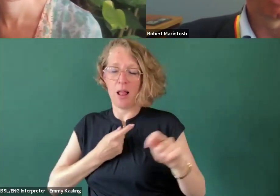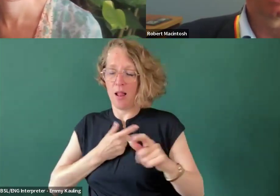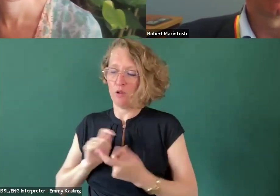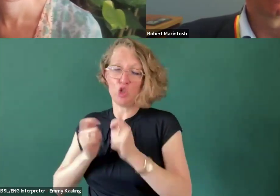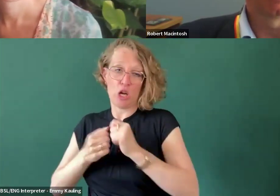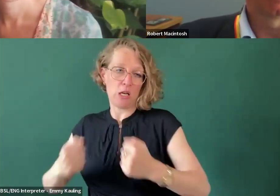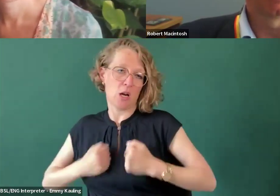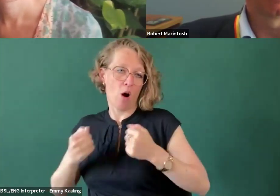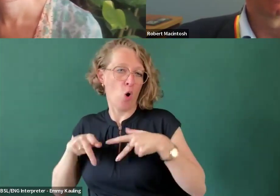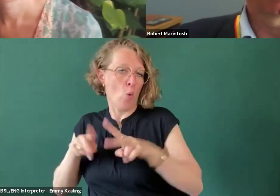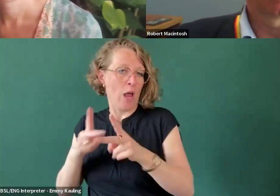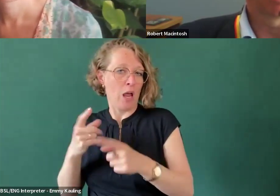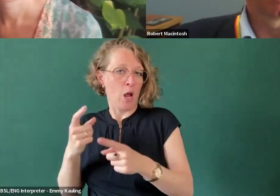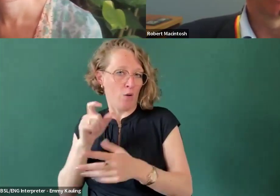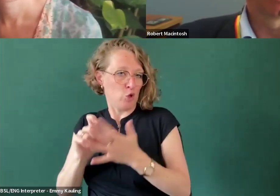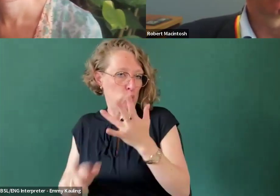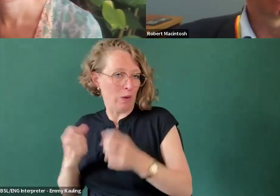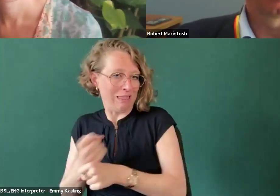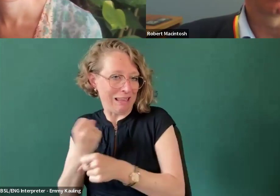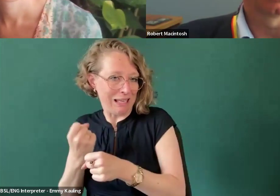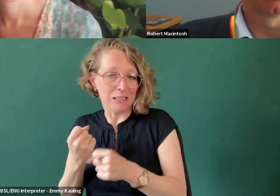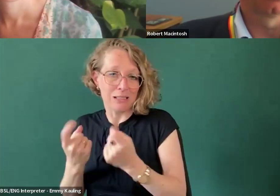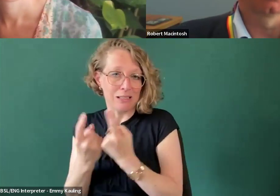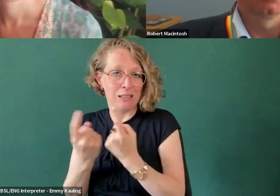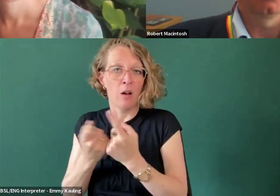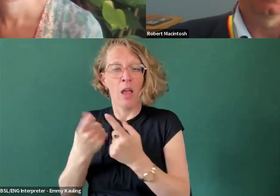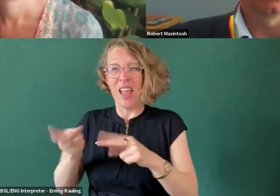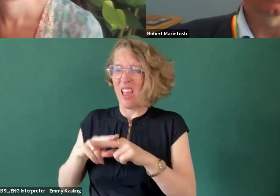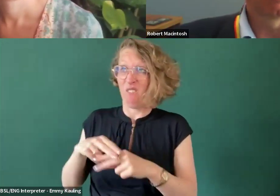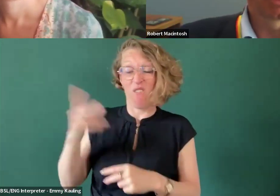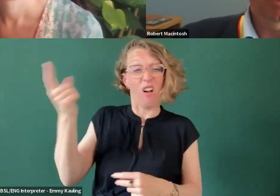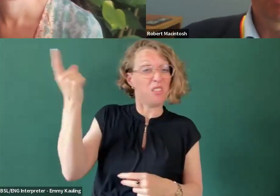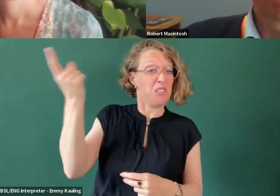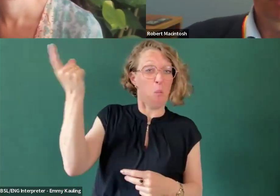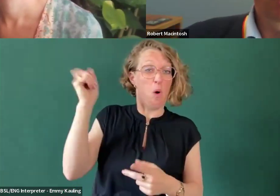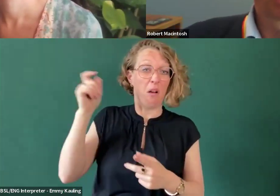if we wait for some third party to come along with a policy or legislative requirement, we